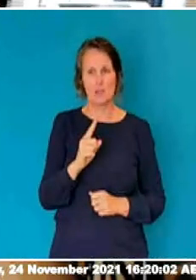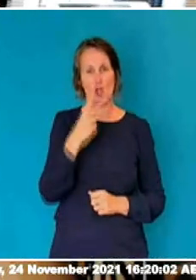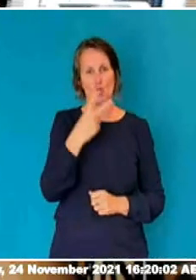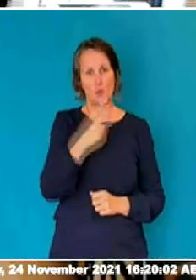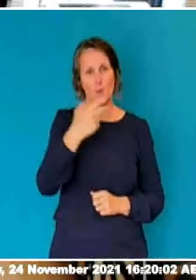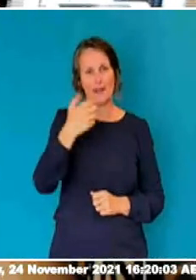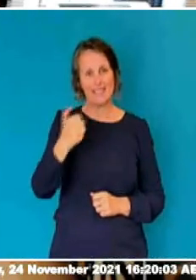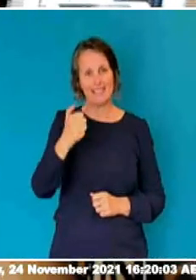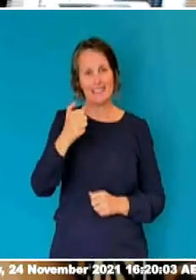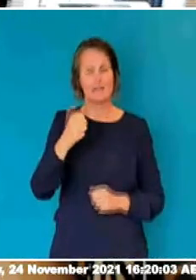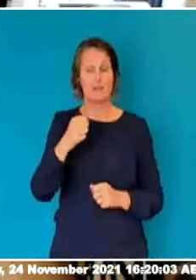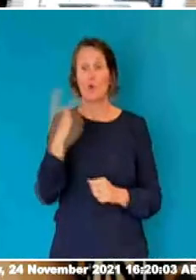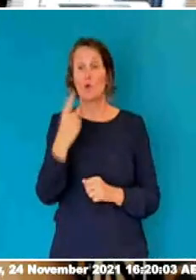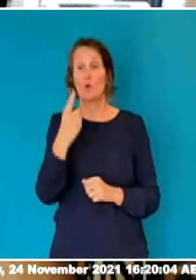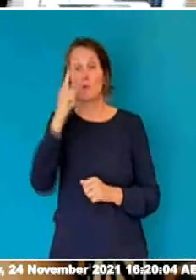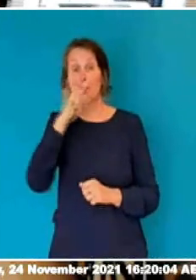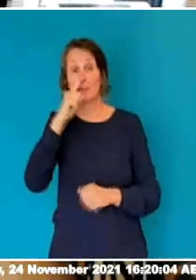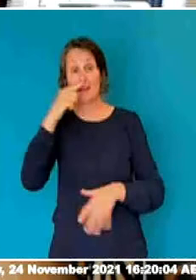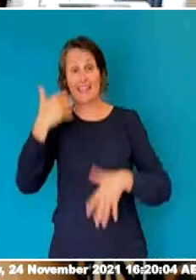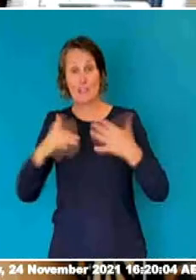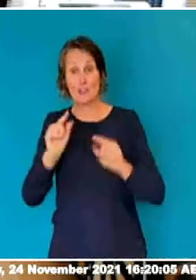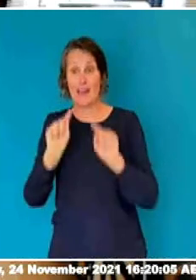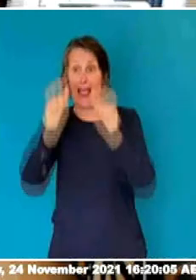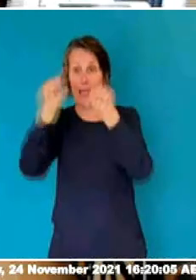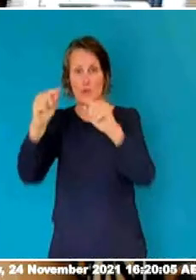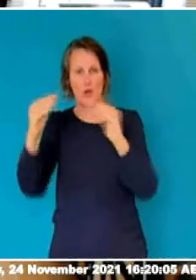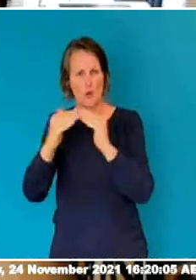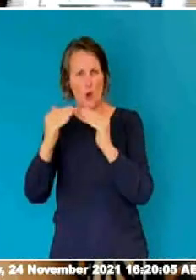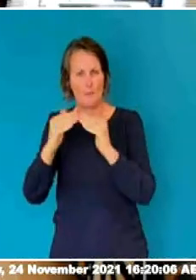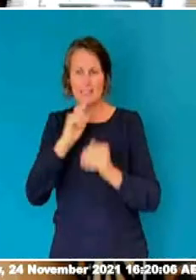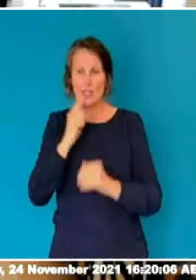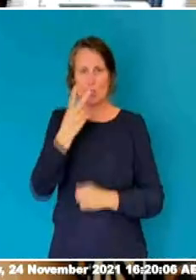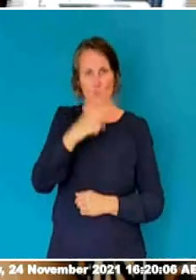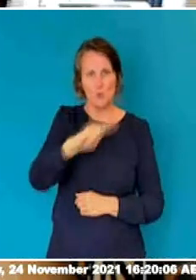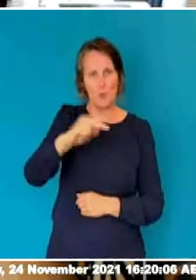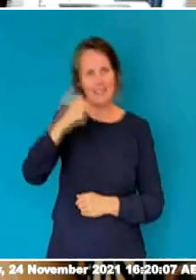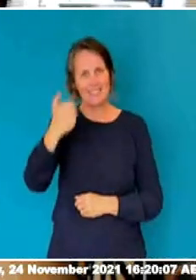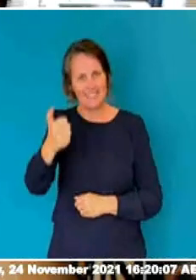were injured outside the workplace compared with 90 per cent if they were injured inside